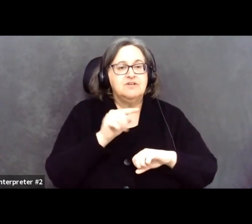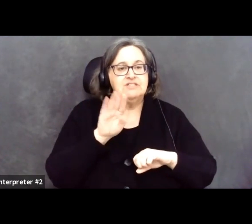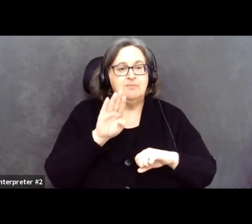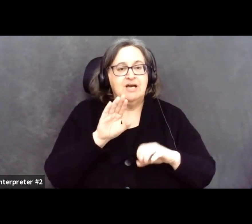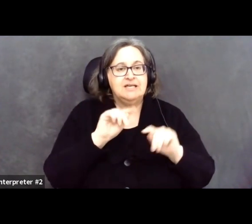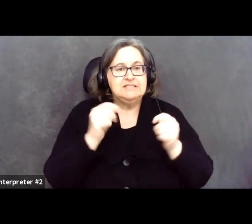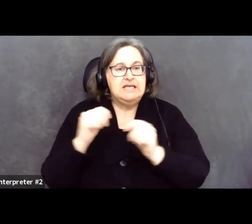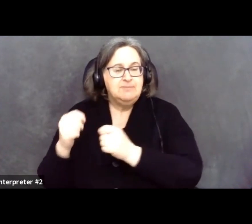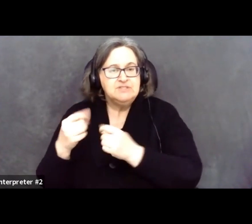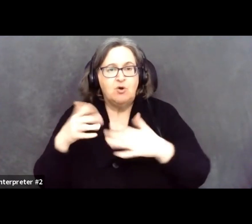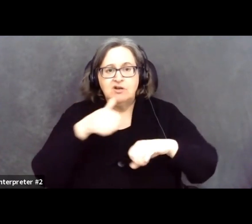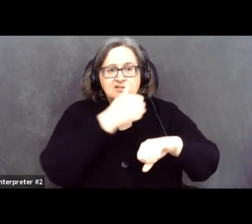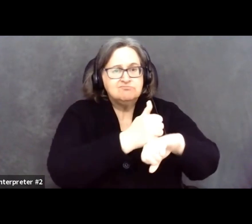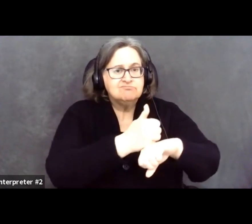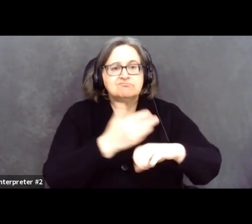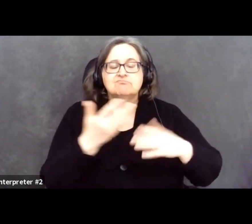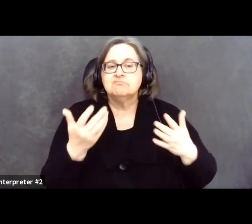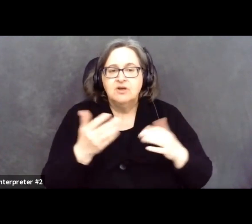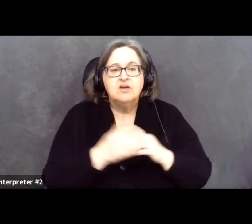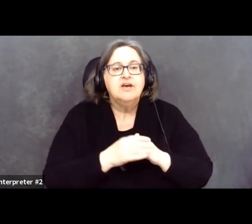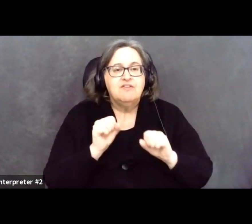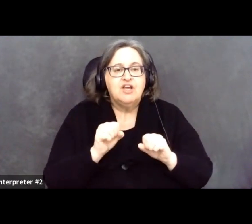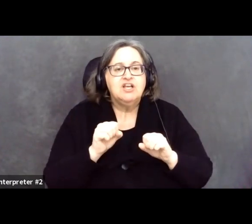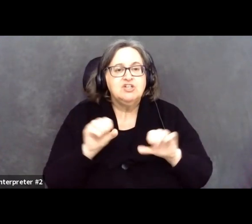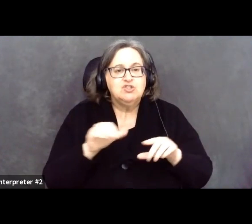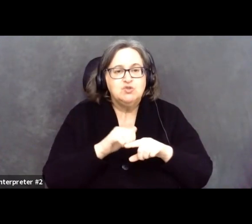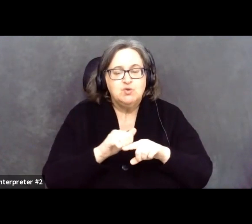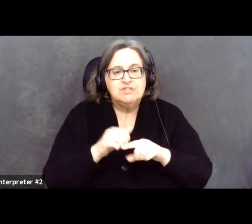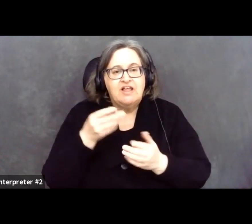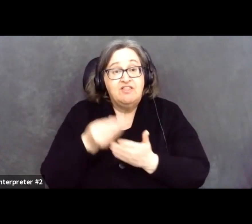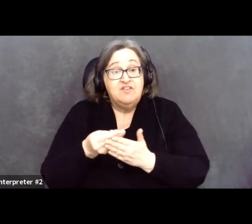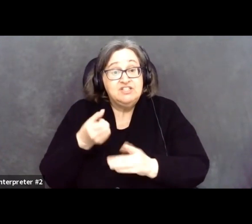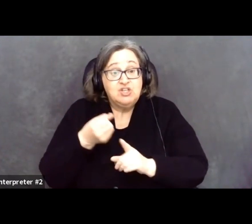up the training that was necessary. So the fiscal impact for Oregon